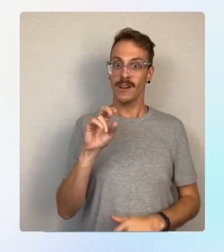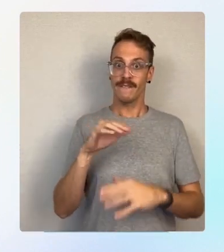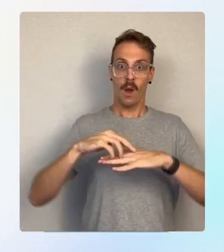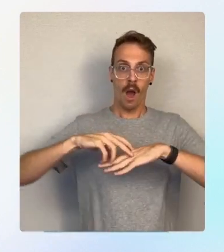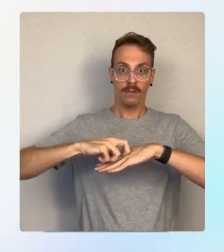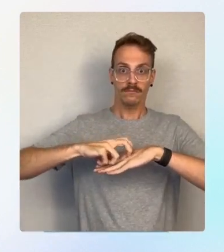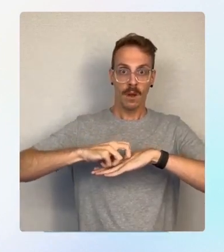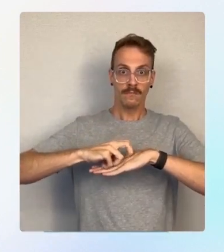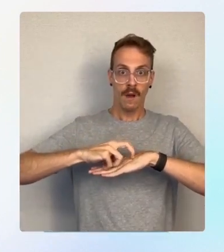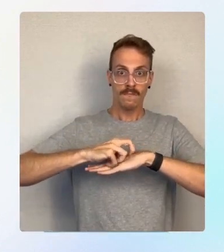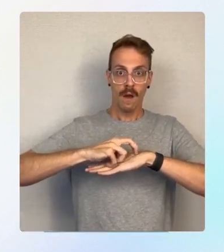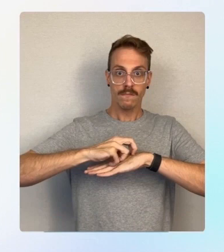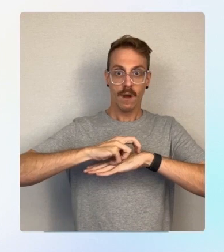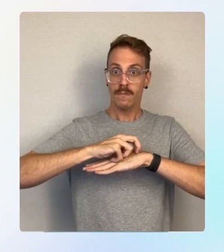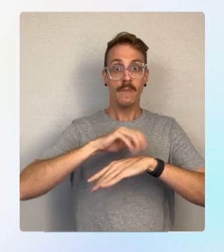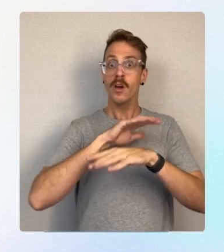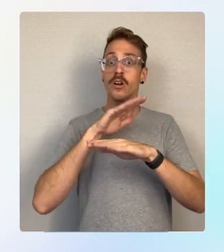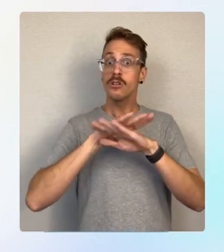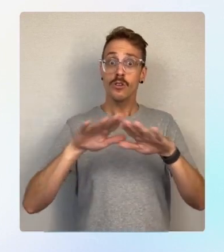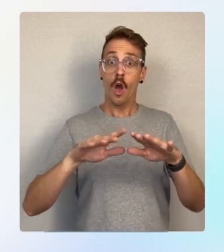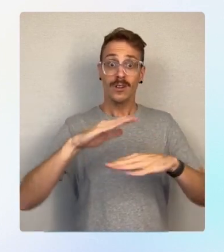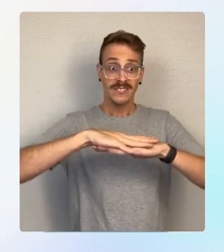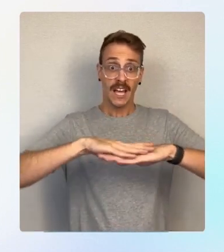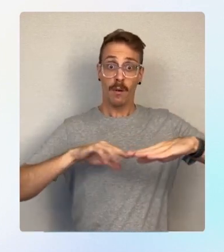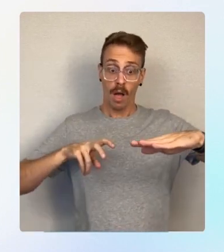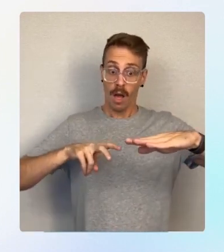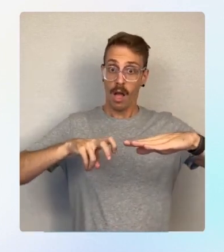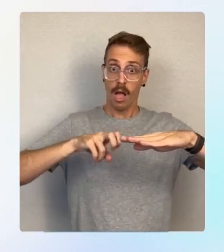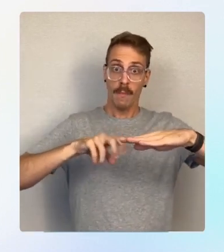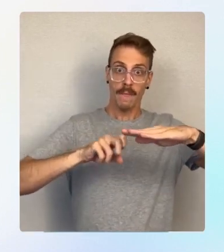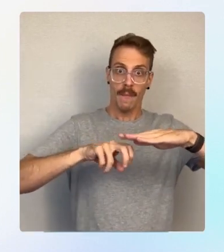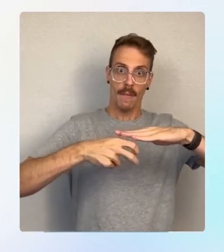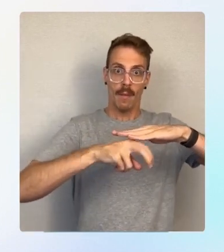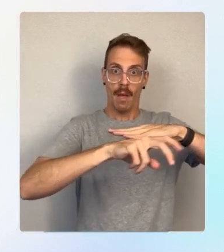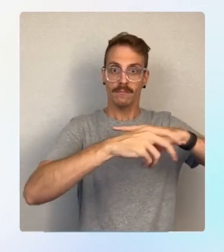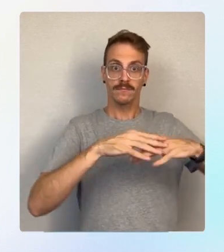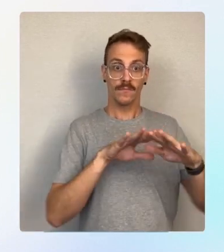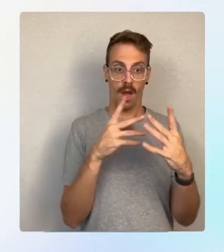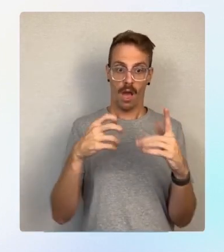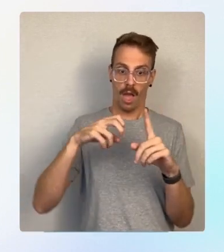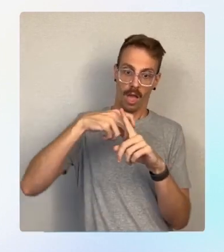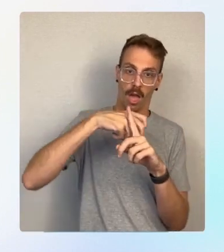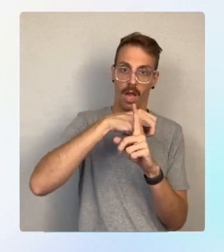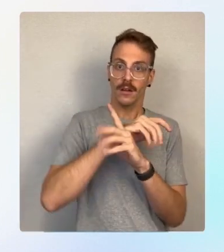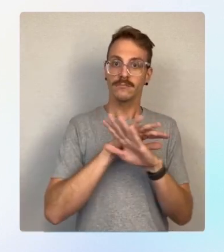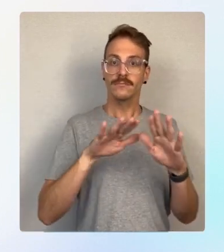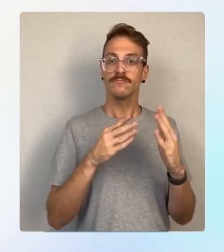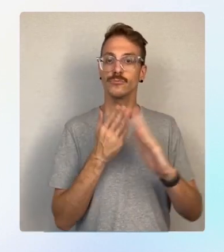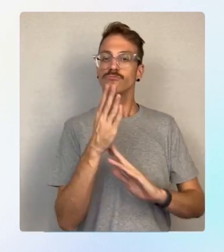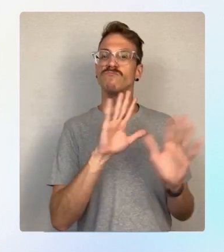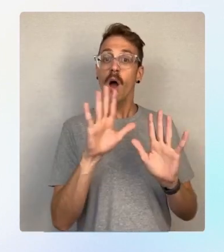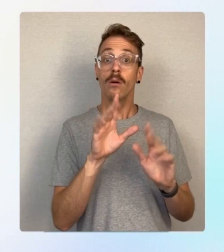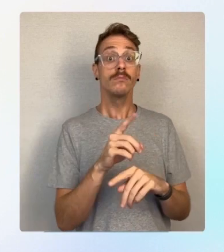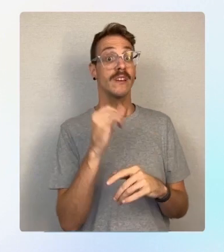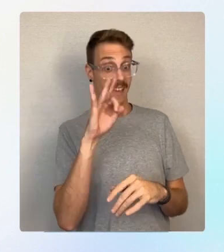without walking through furniture. In order to do that, he needs to know the room's floor plan, including furniture.